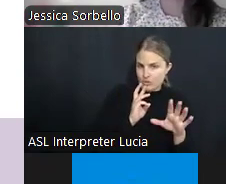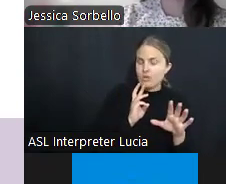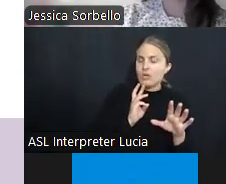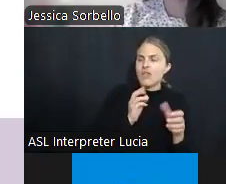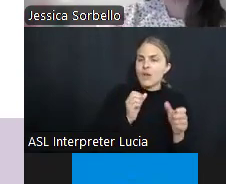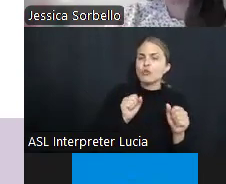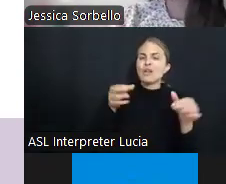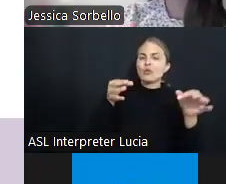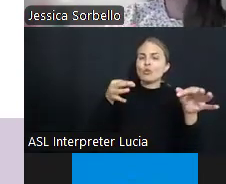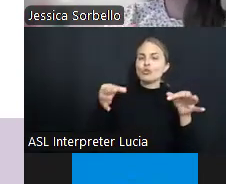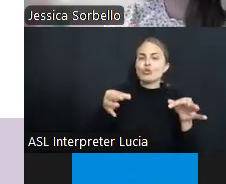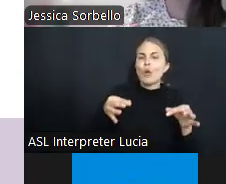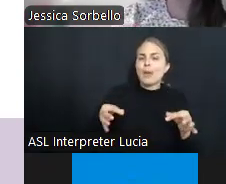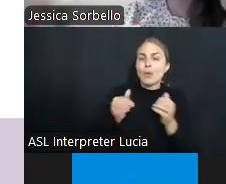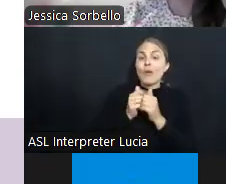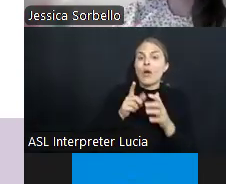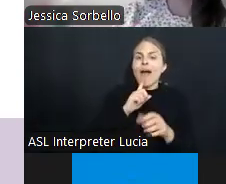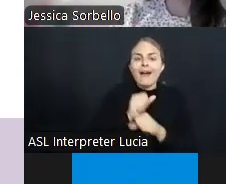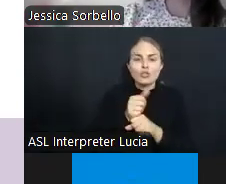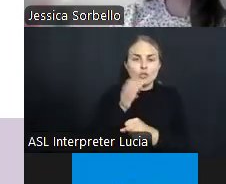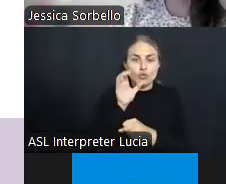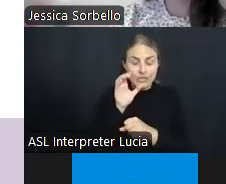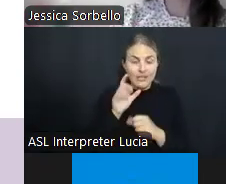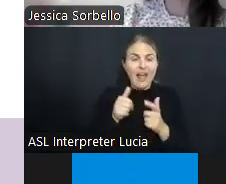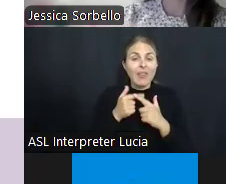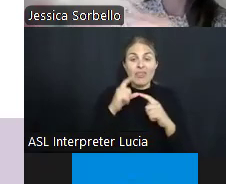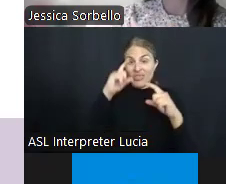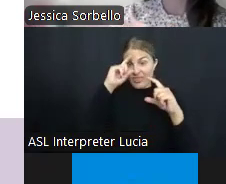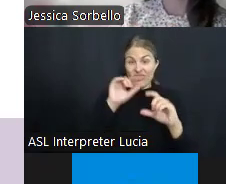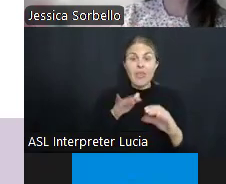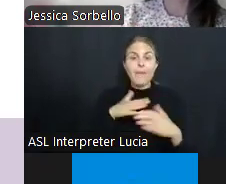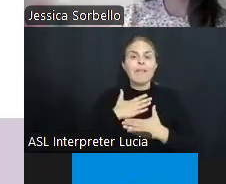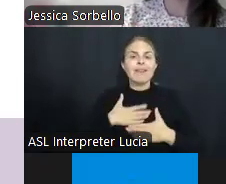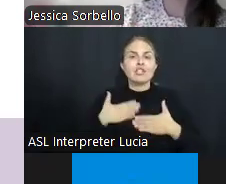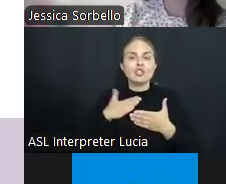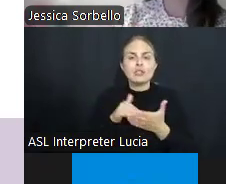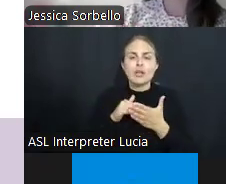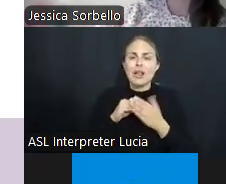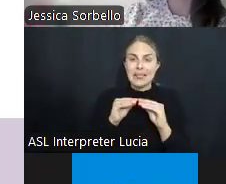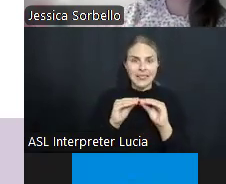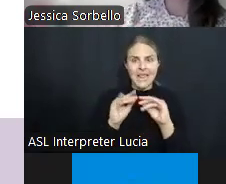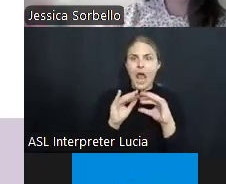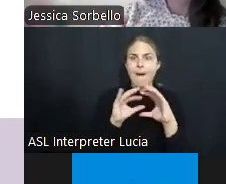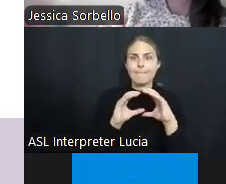a baseball. So, again just in talking and thinking about that drink of water, the response was pretty